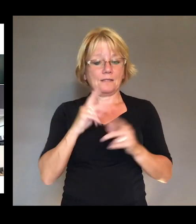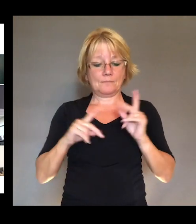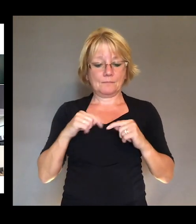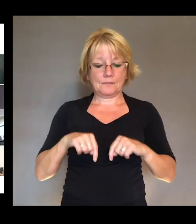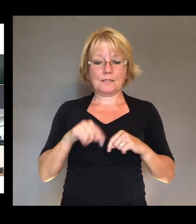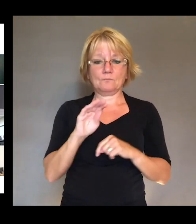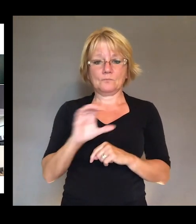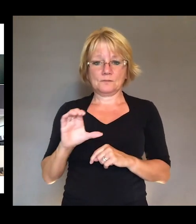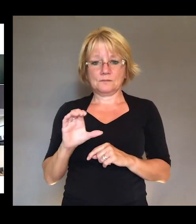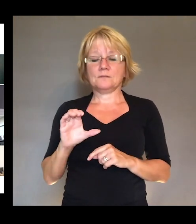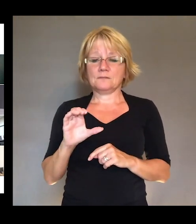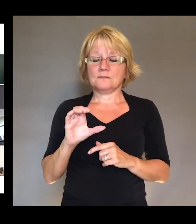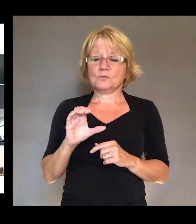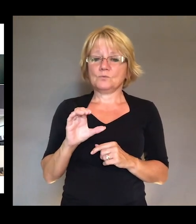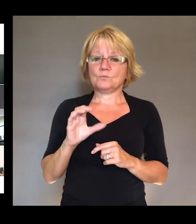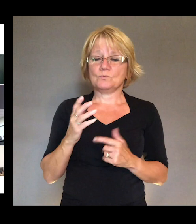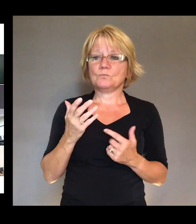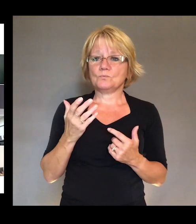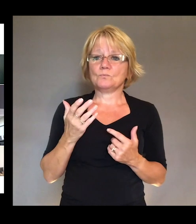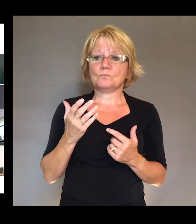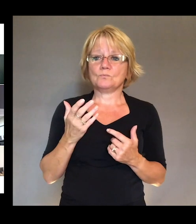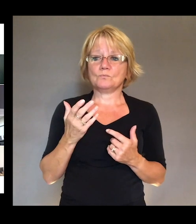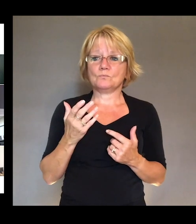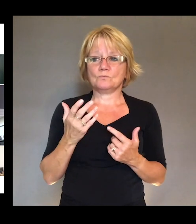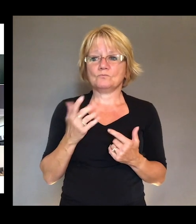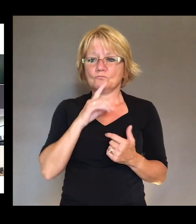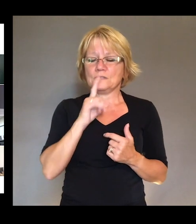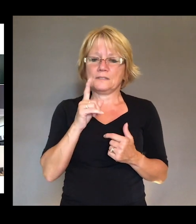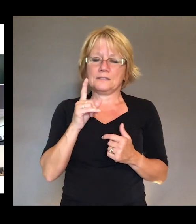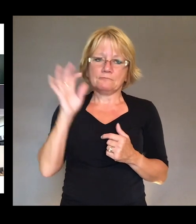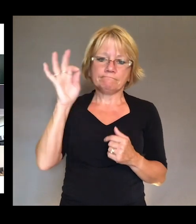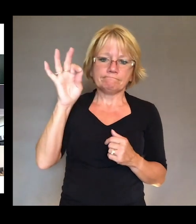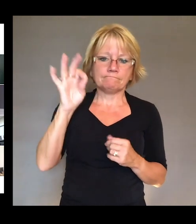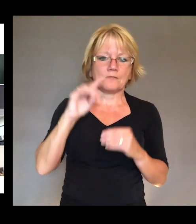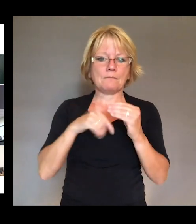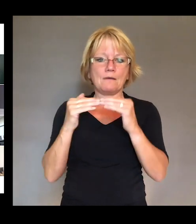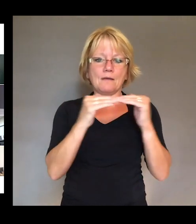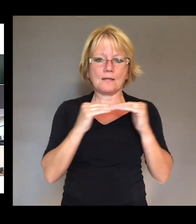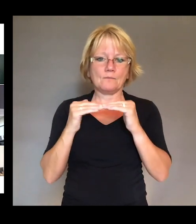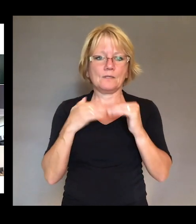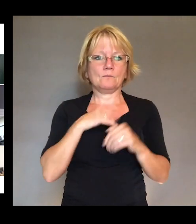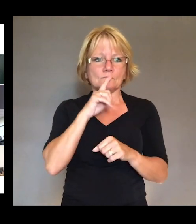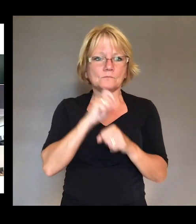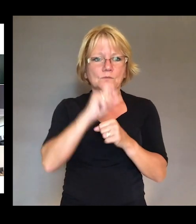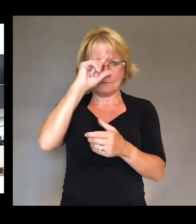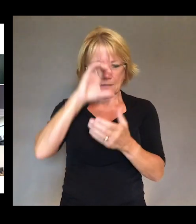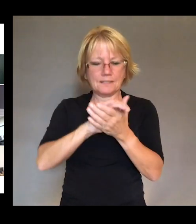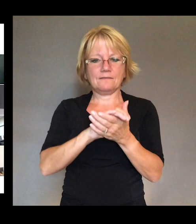and the people here at Bristol to really, you know, we preach the equity agenda and these are things that we really truly believe in.